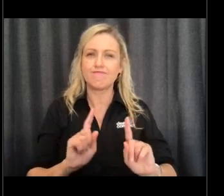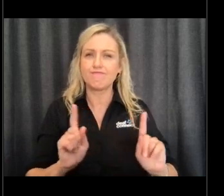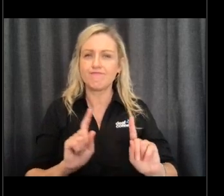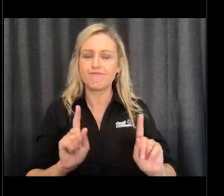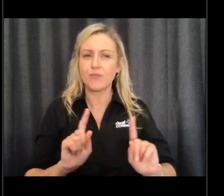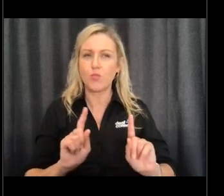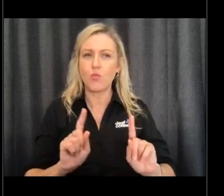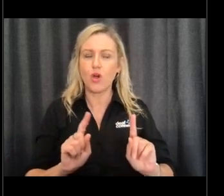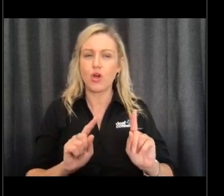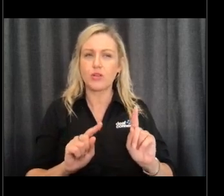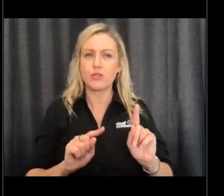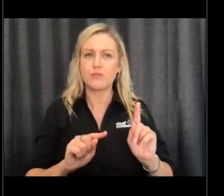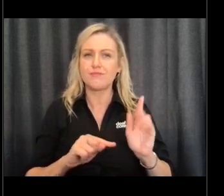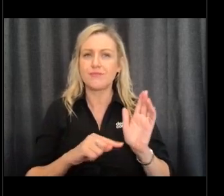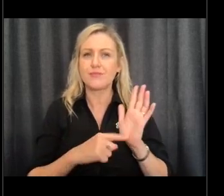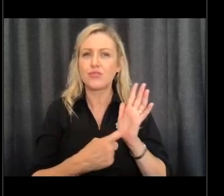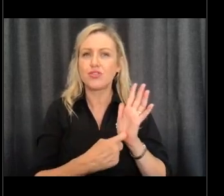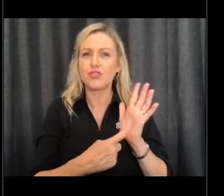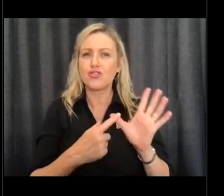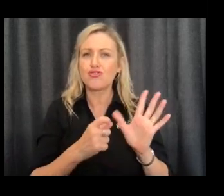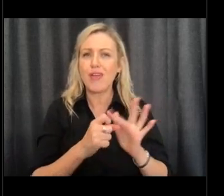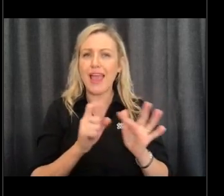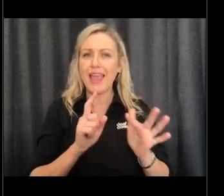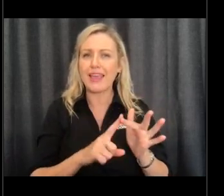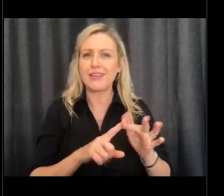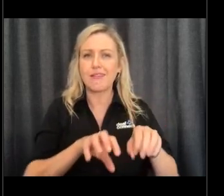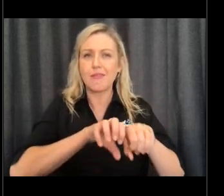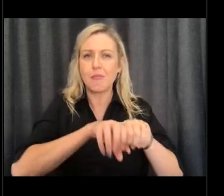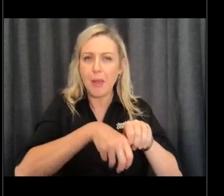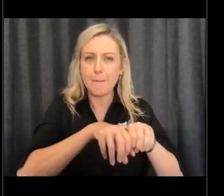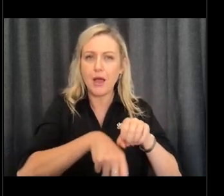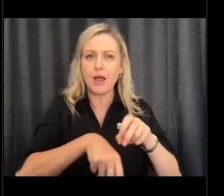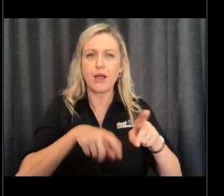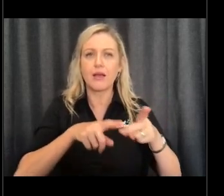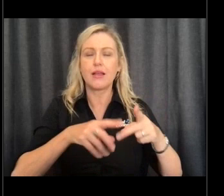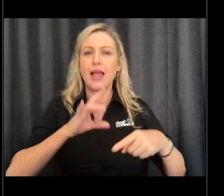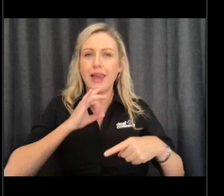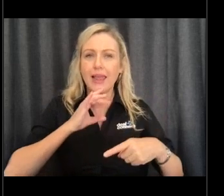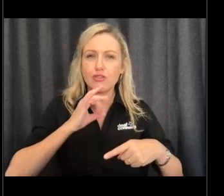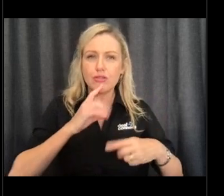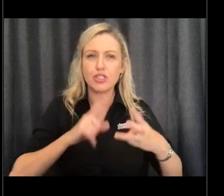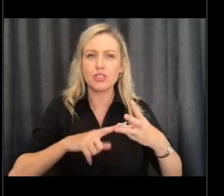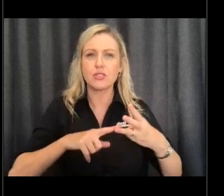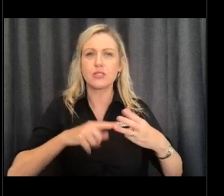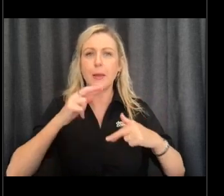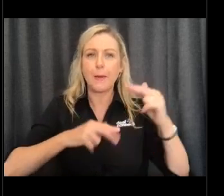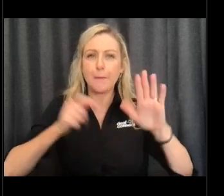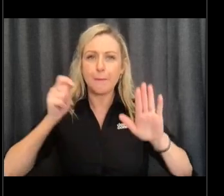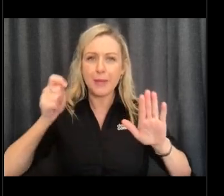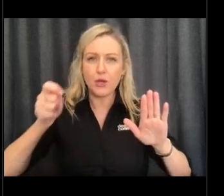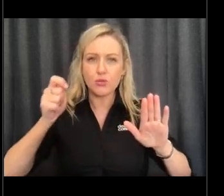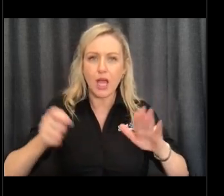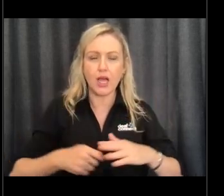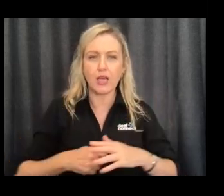sometimes there's just no tradespeople to do the work, particularly some of the more specialised trades.